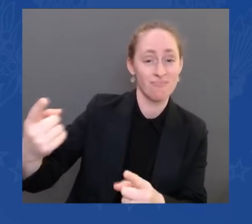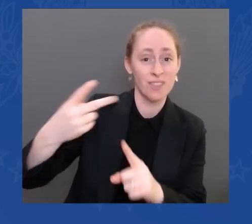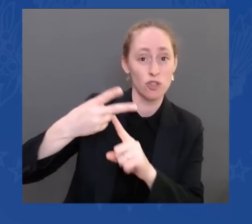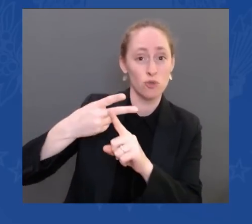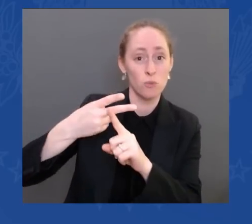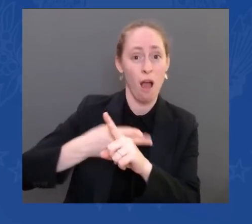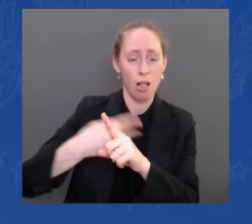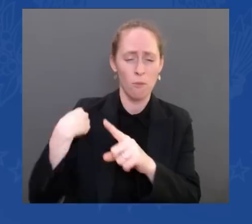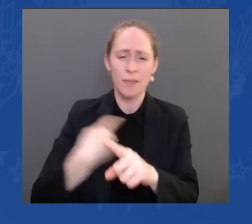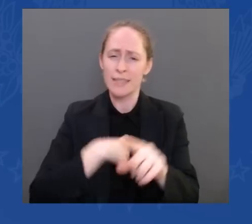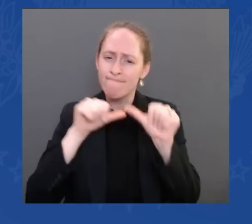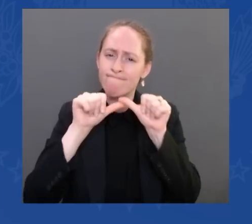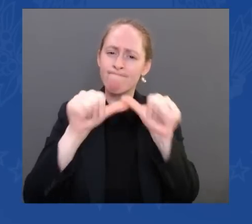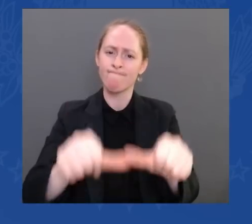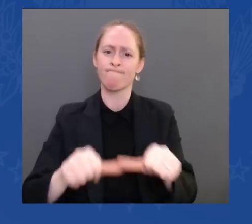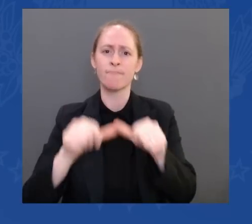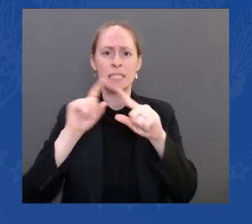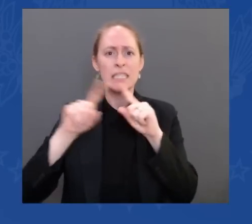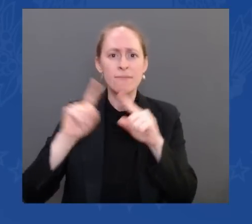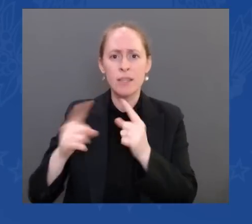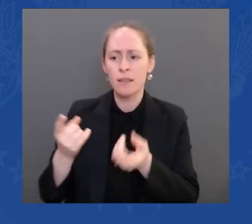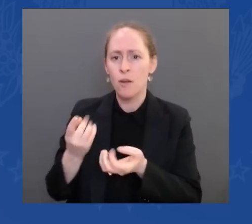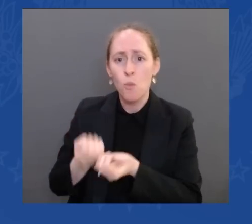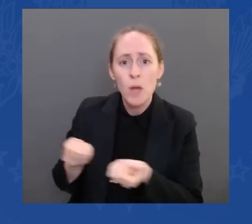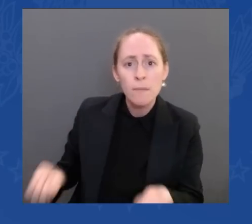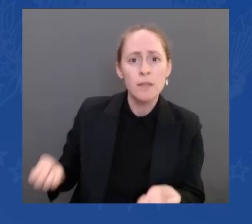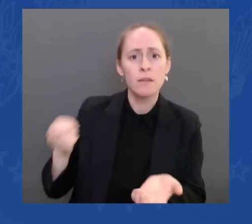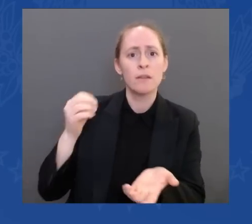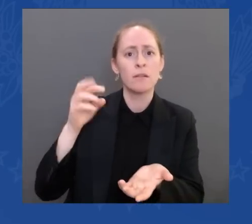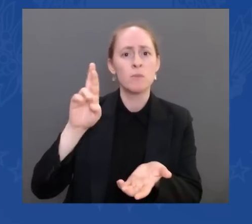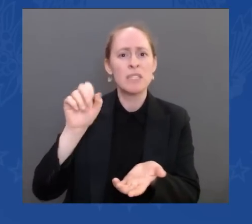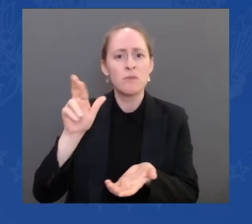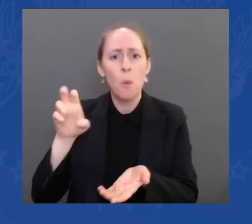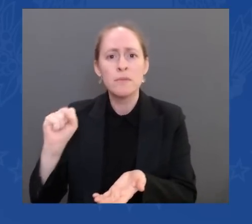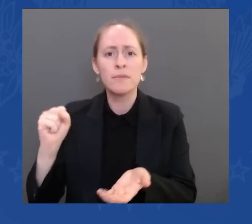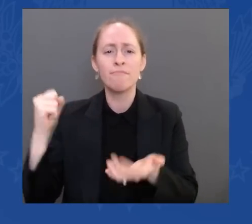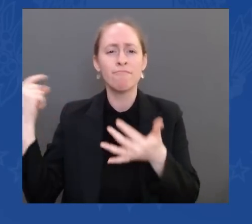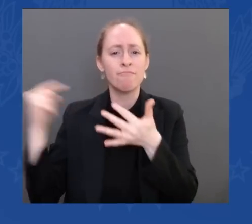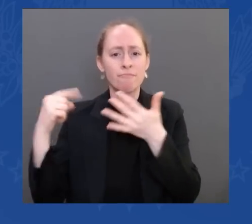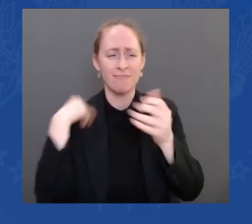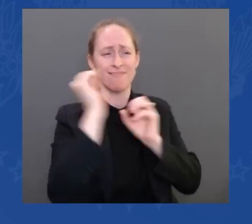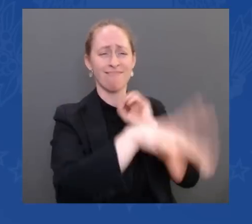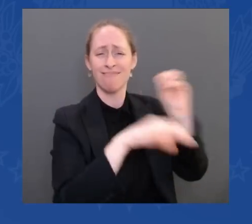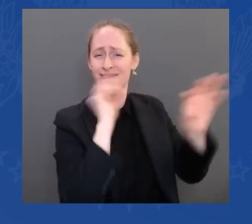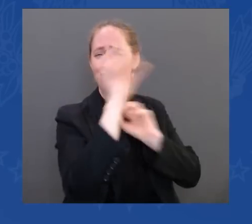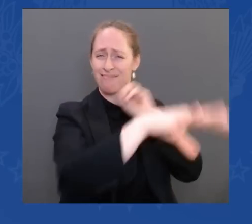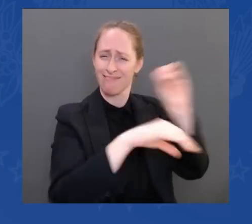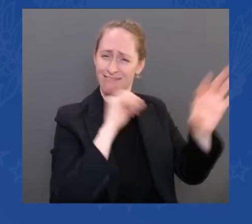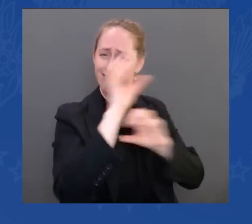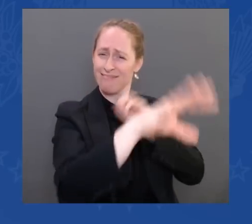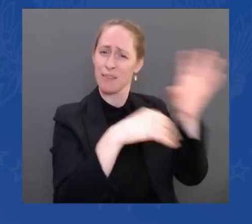at a rapid pace into Ukraine. We've made sure that there are no interruptions in the flow of equipment to Ukraine.